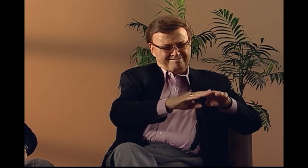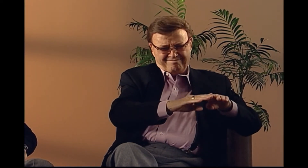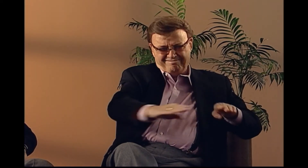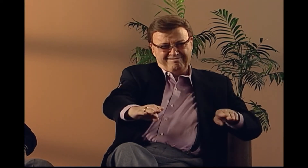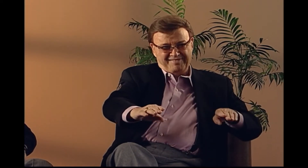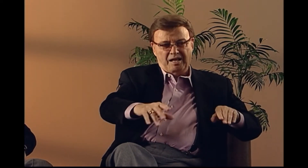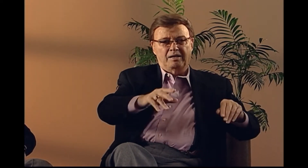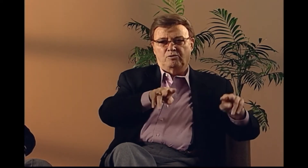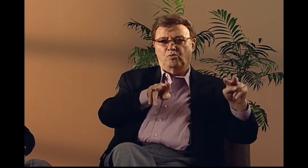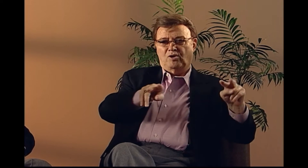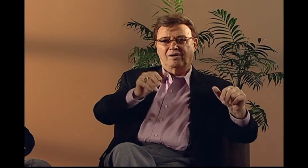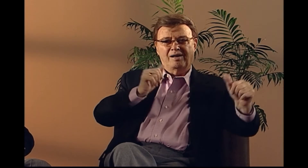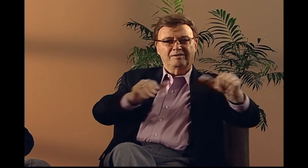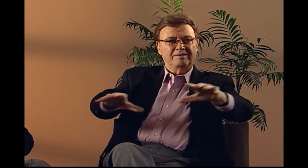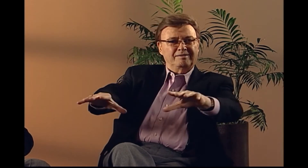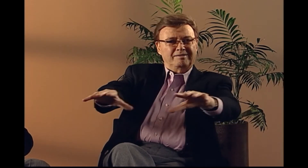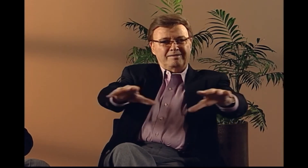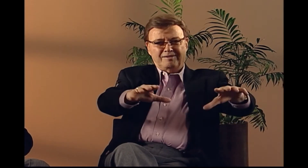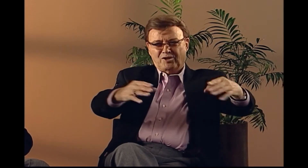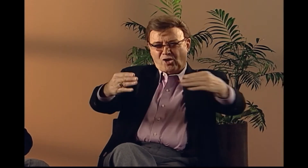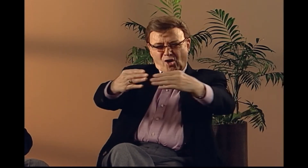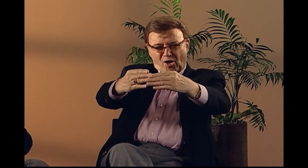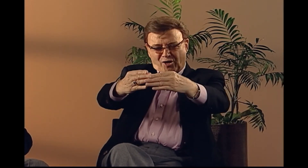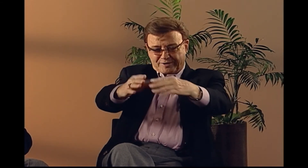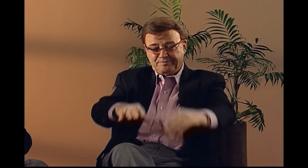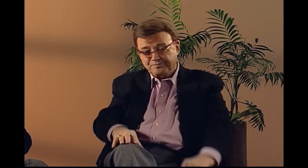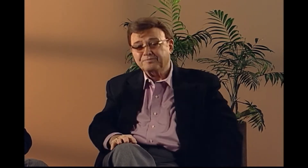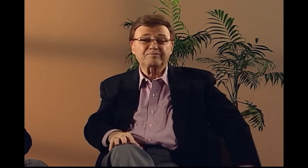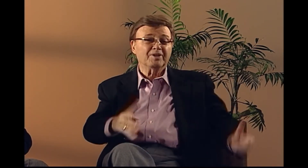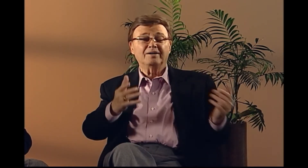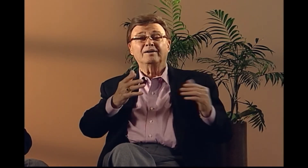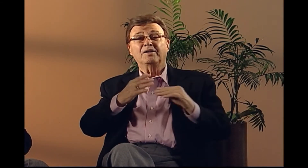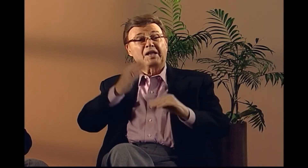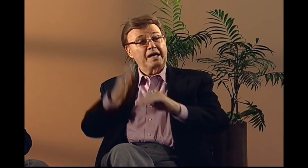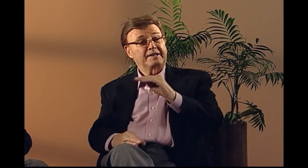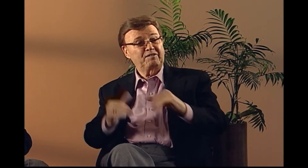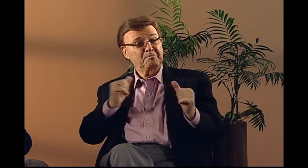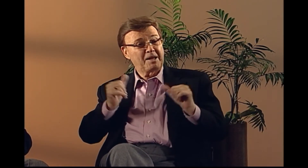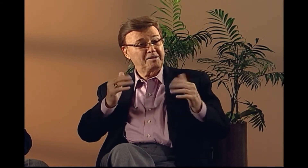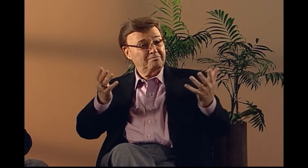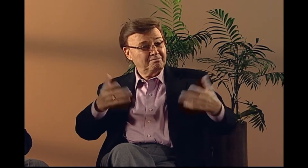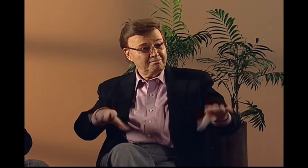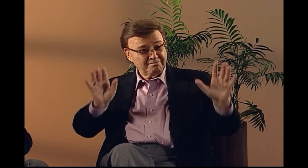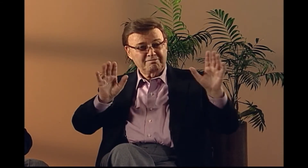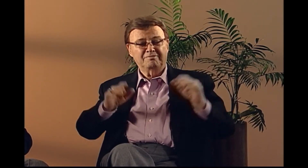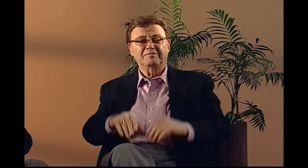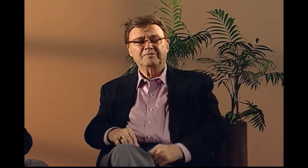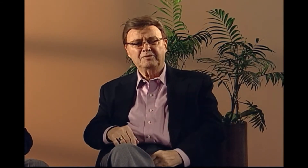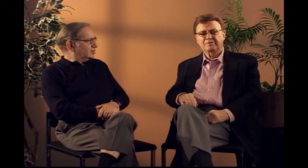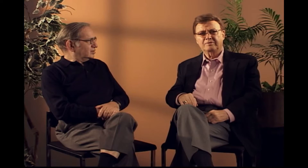They weren't elevated, but right by the stage, watching the acting go on in the corner.